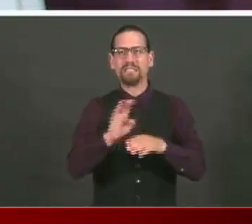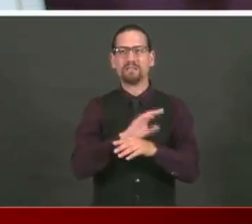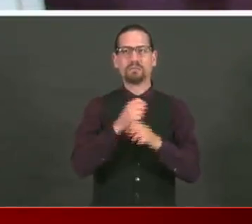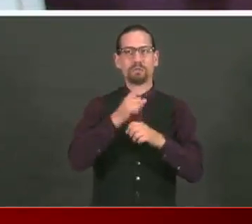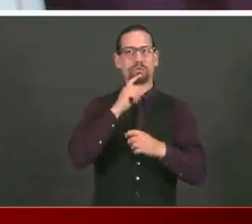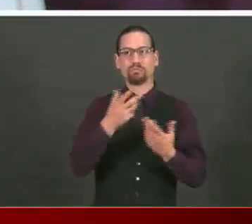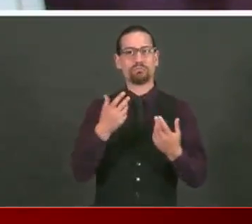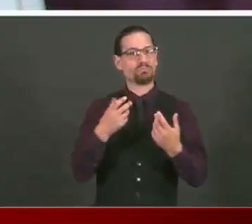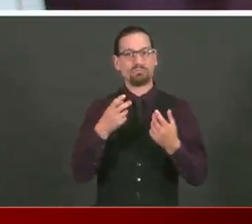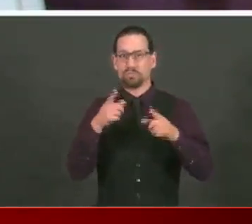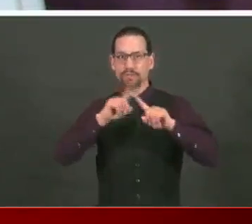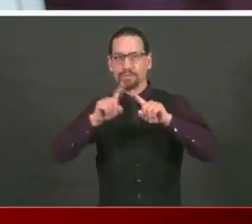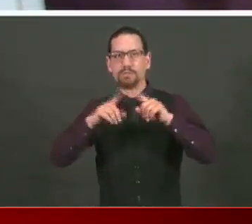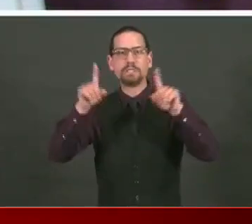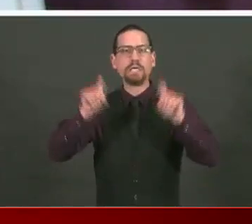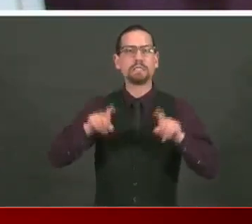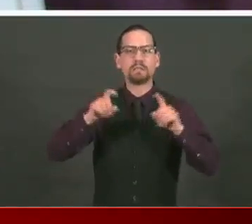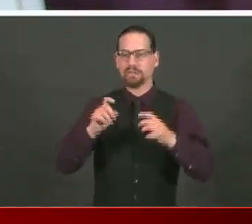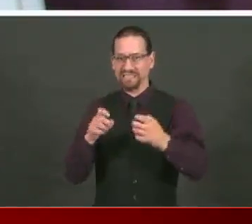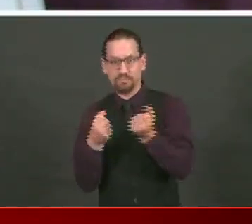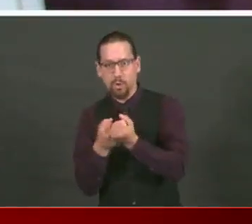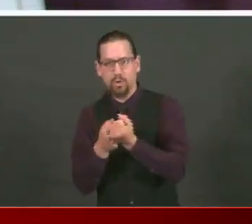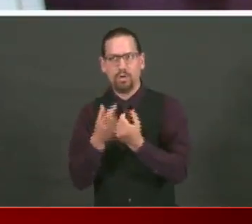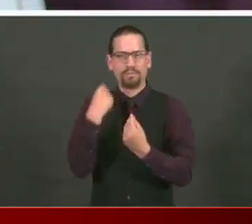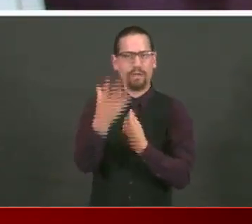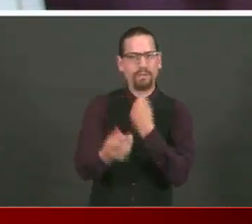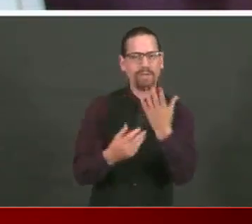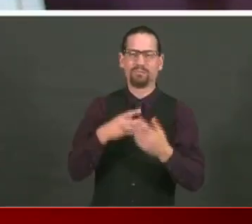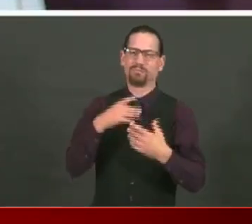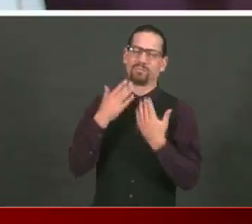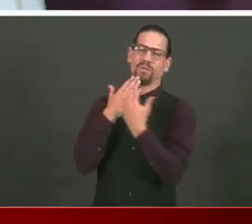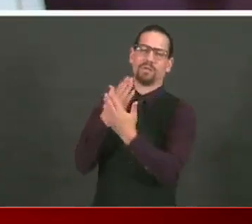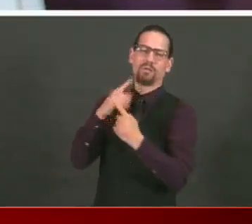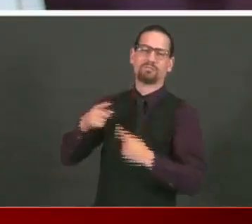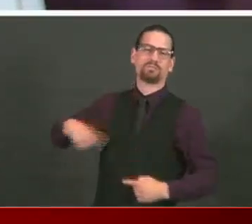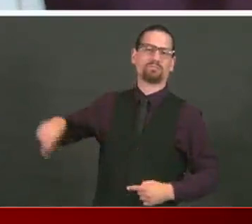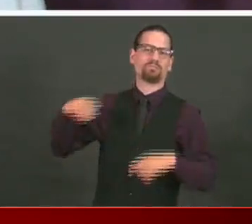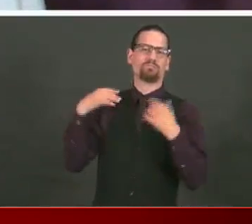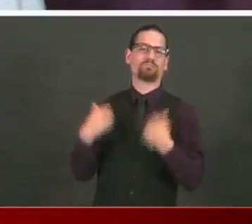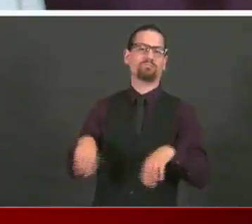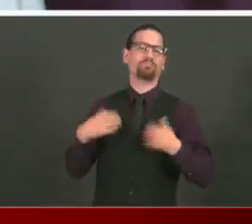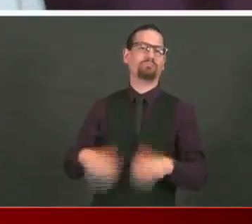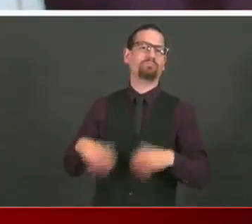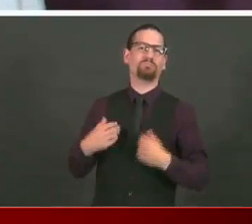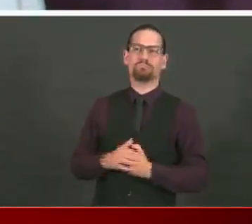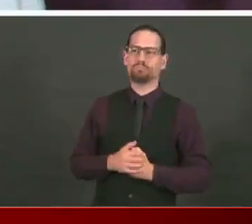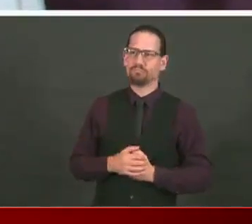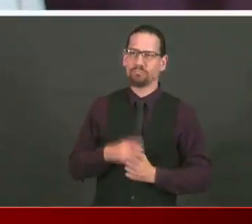VOLUNTEERING TO REACH OUT TO LOCAL BUSINESS OWNERS TO PROVIDE BUSINESSES WITH TESTING, INFORMATION, AND SUPPORT. I WANT TO THANK YOU FOR DOING THAT.